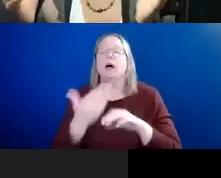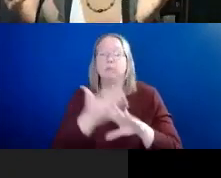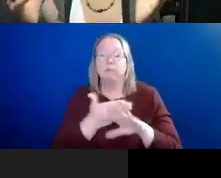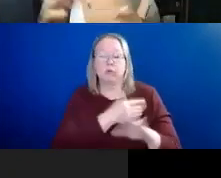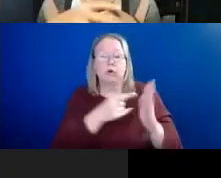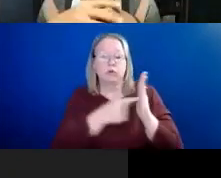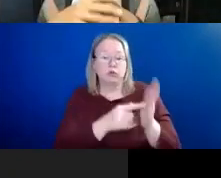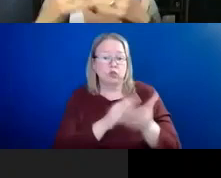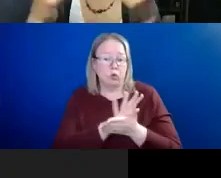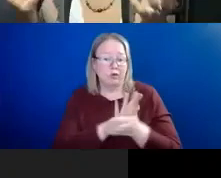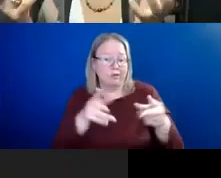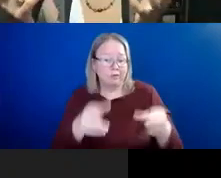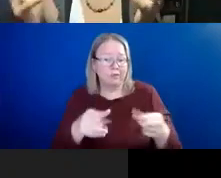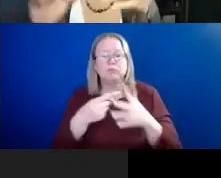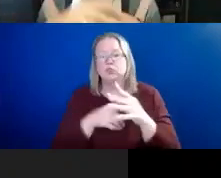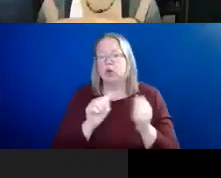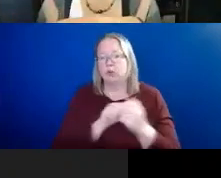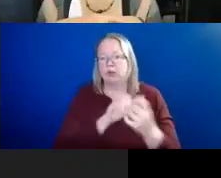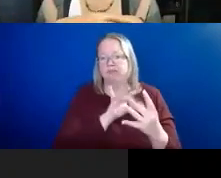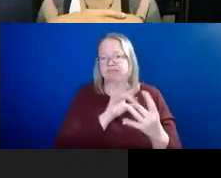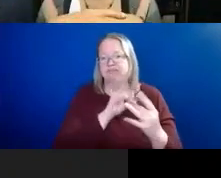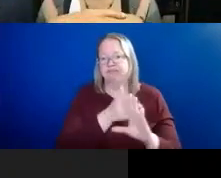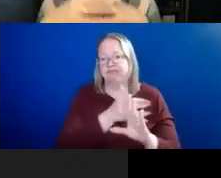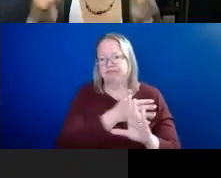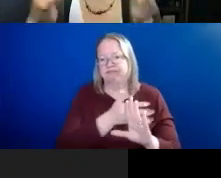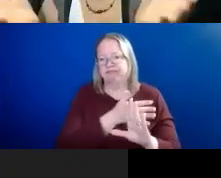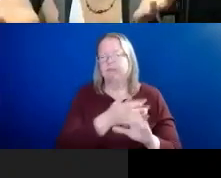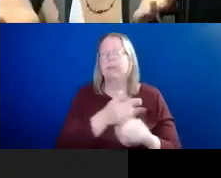clip you can just start with a little preshow. 13:26:36 I am going to show a two minute clip,